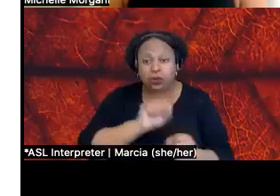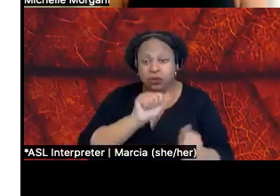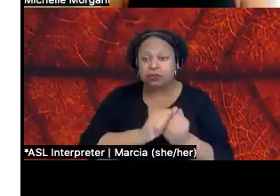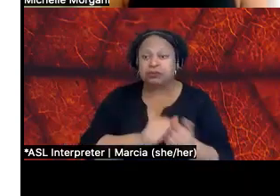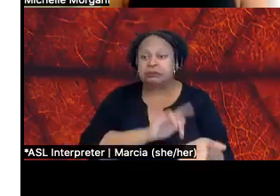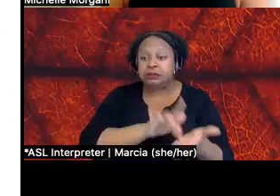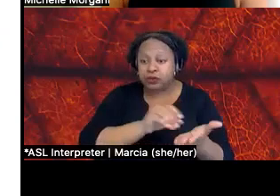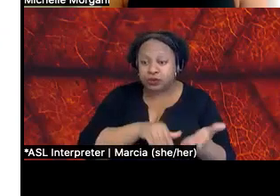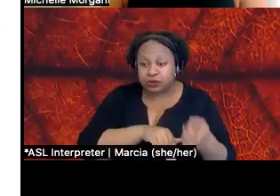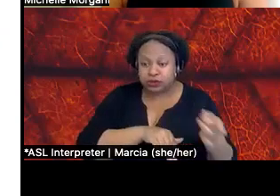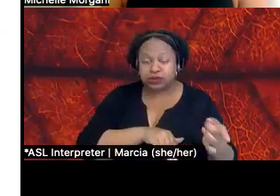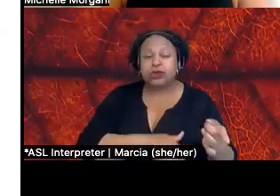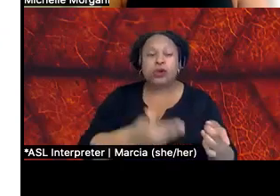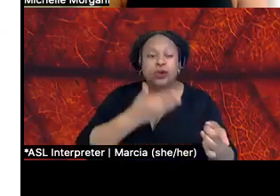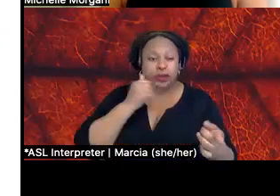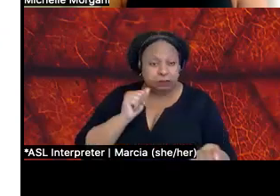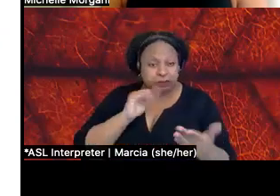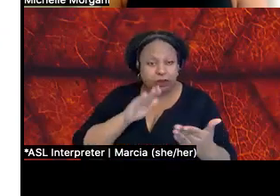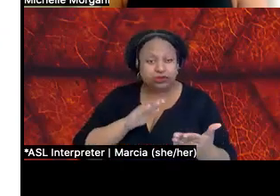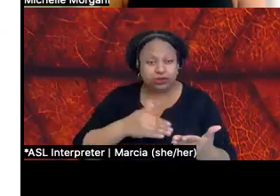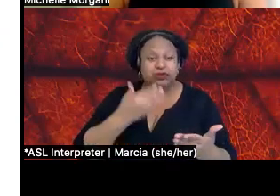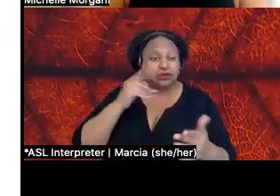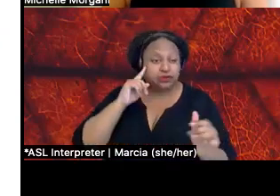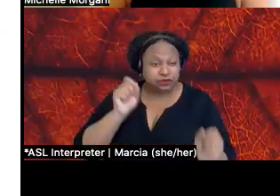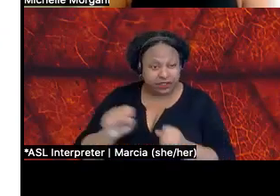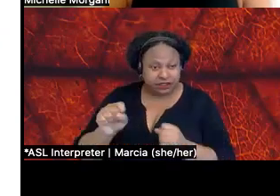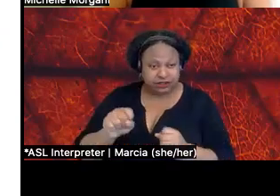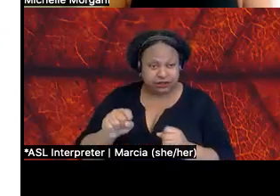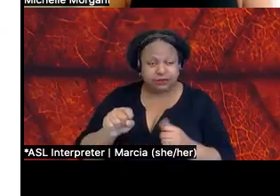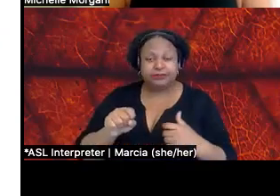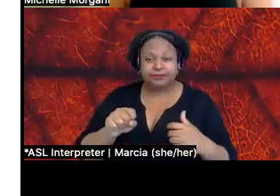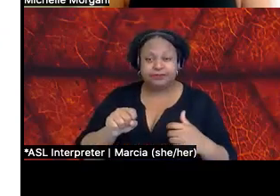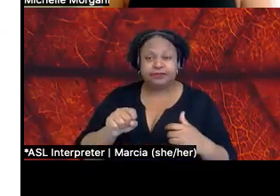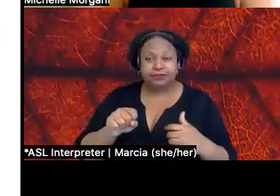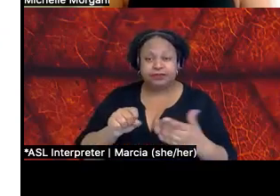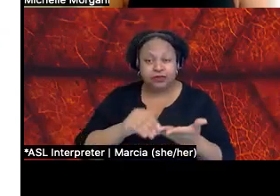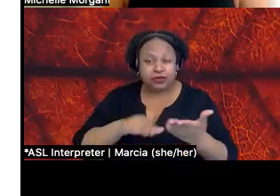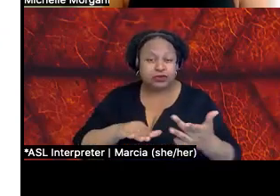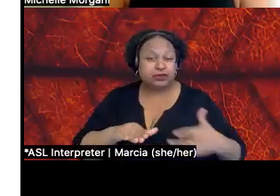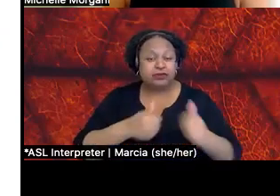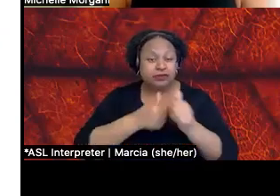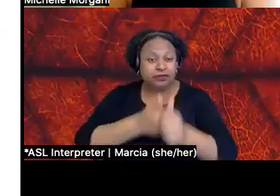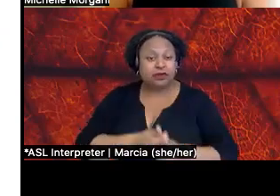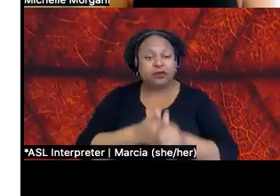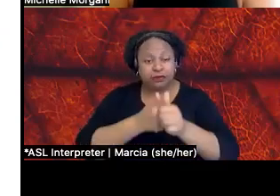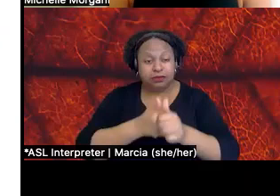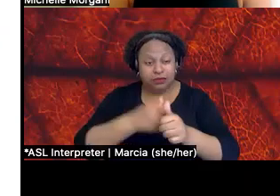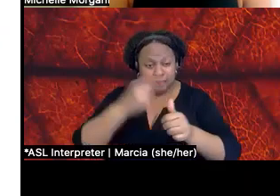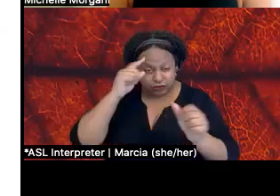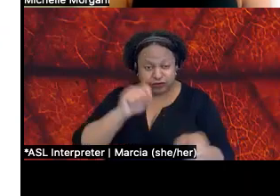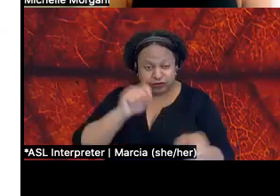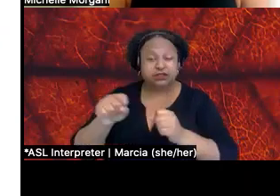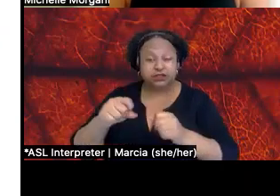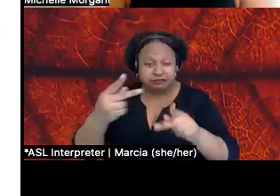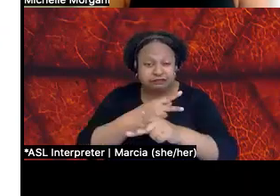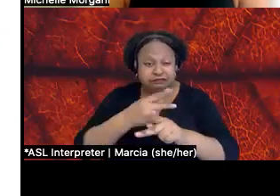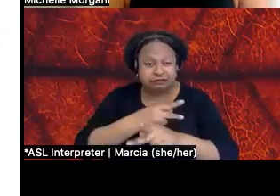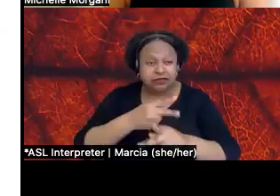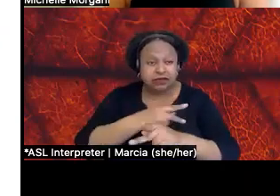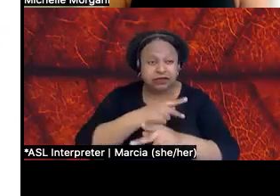this is a very common strategy students use for learning differential diagnosis.